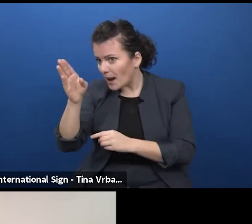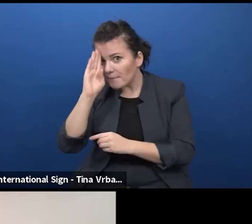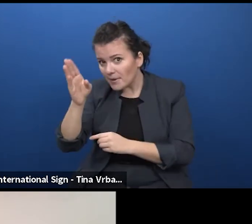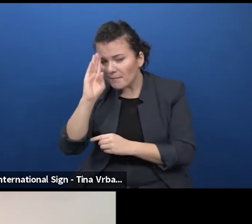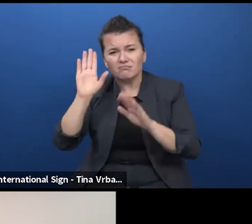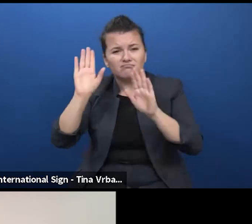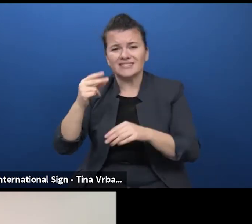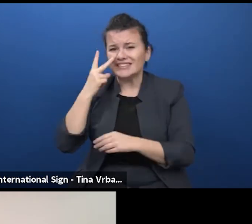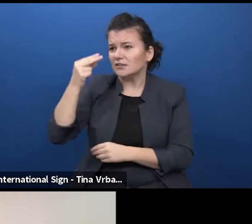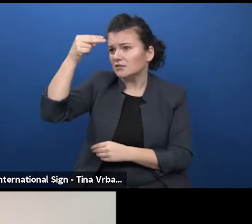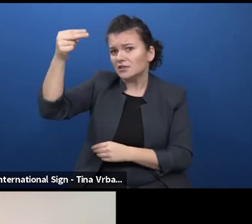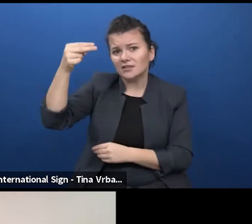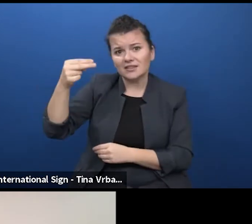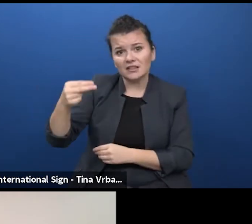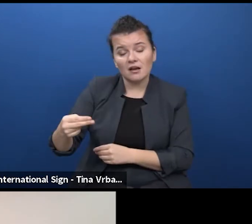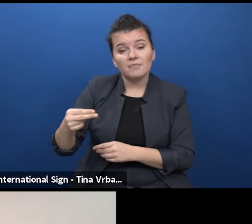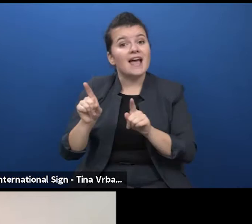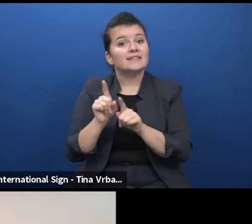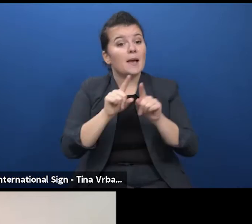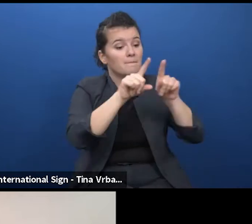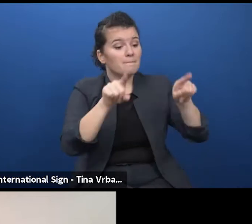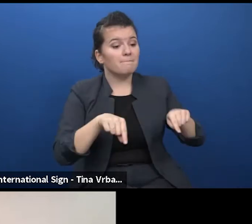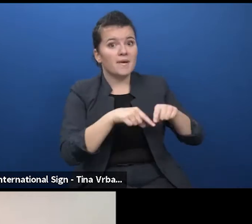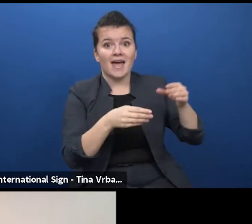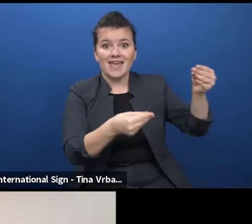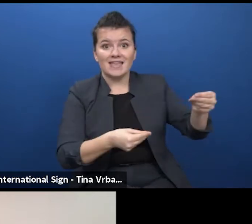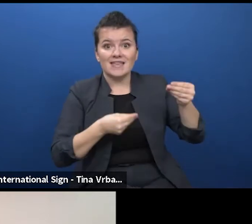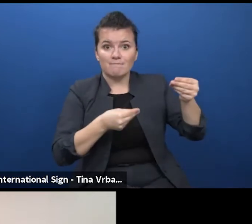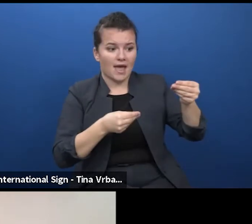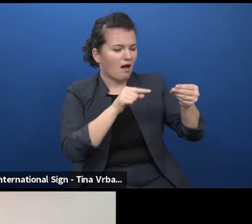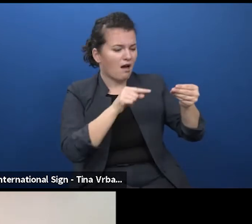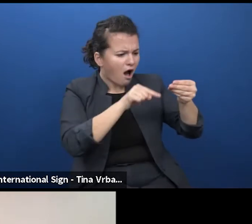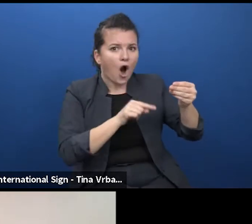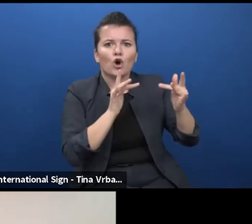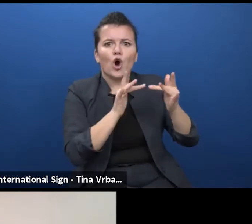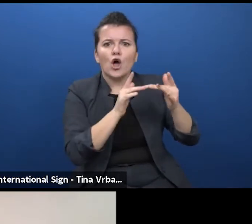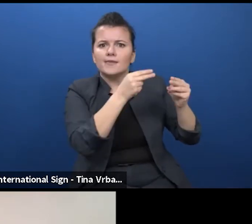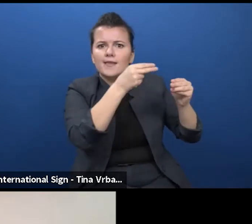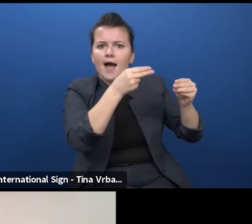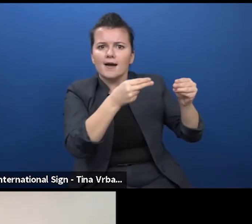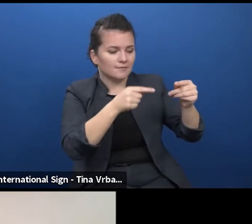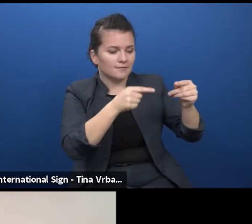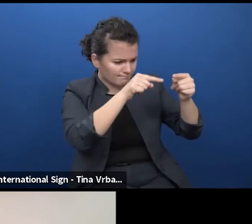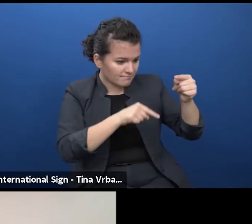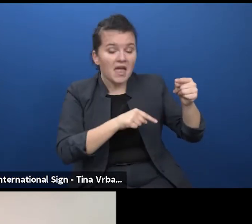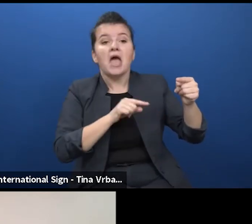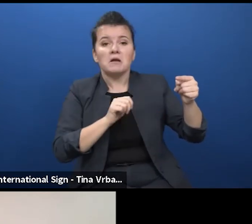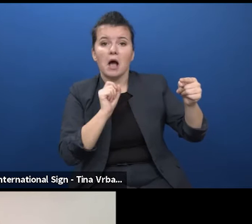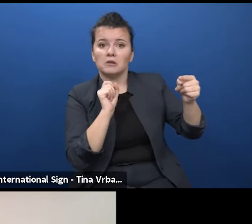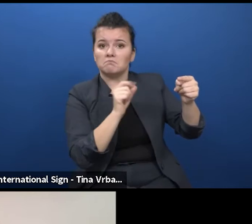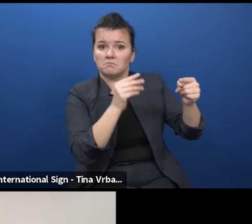you received per email, to inform people of the rooms you'll be going to. This way you can make